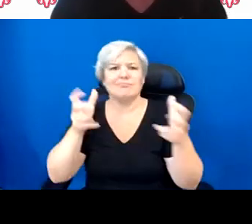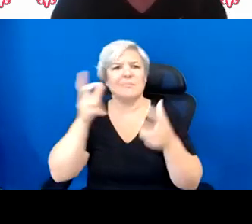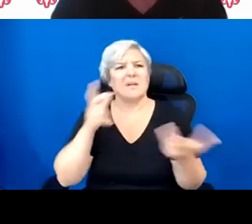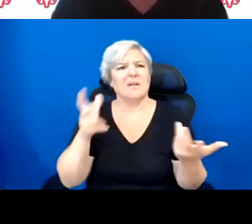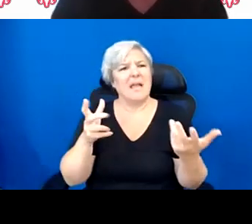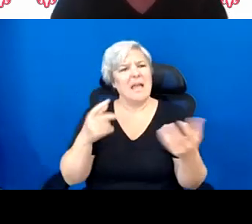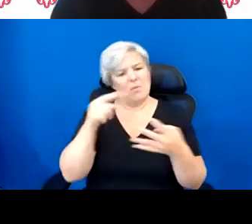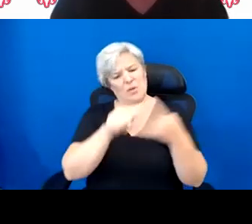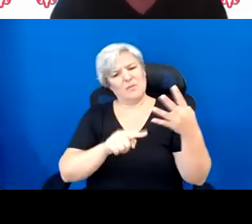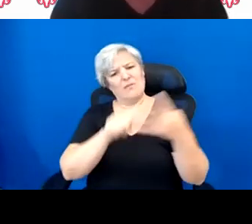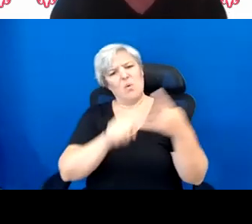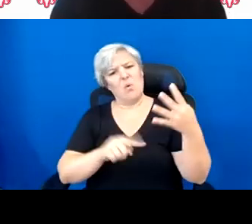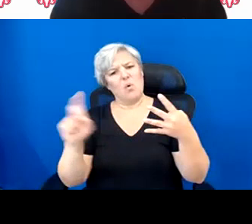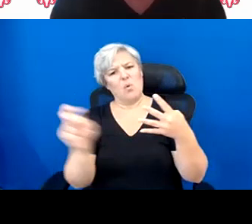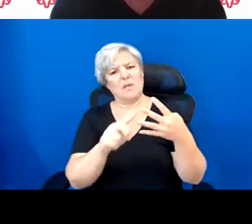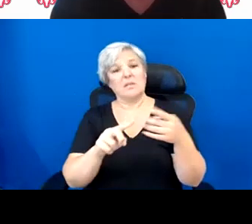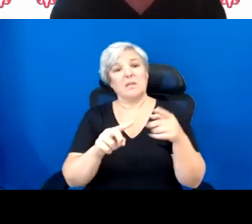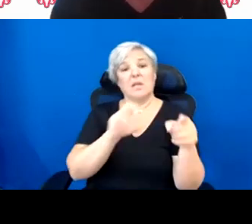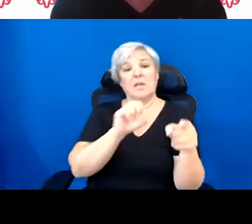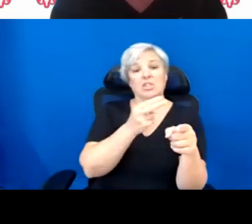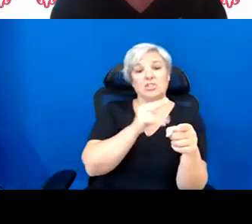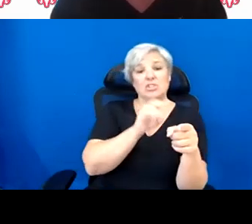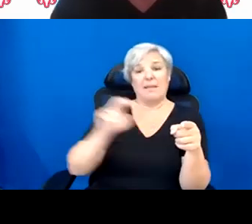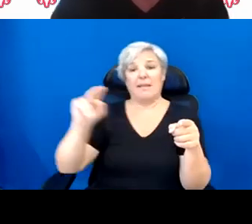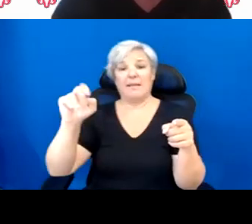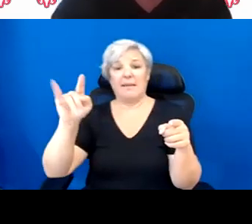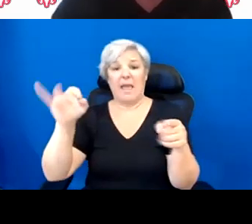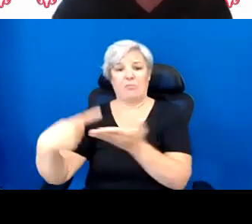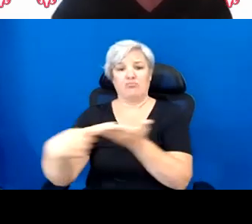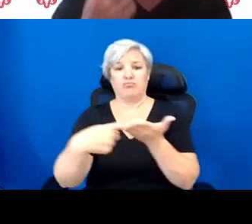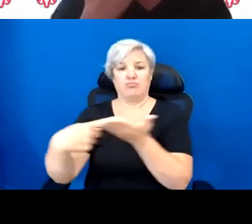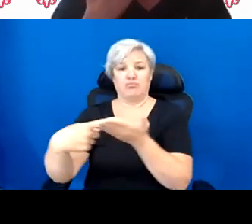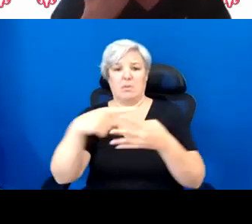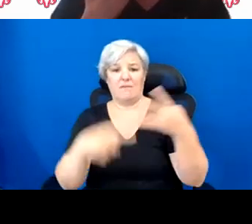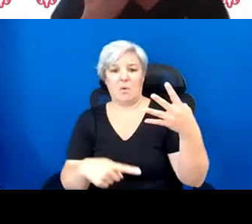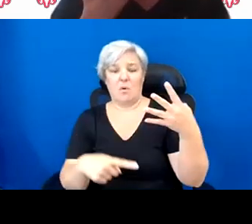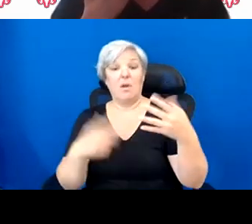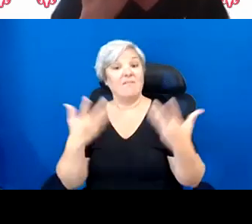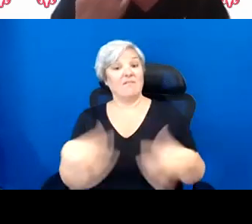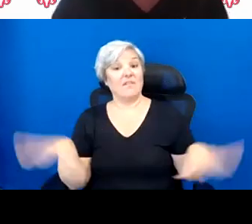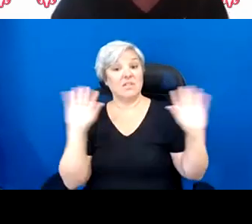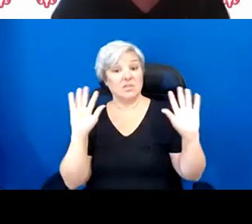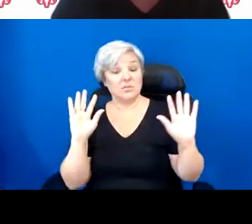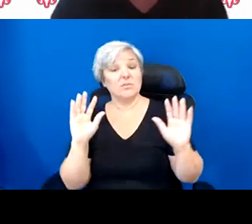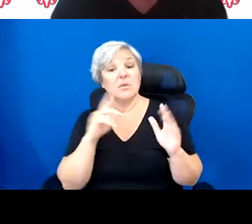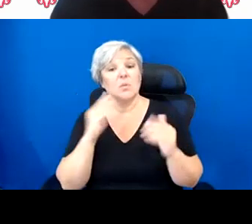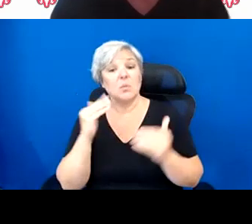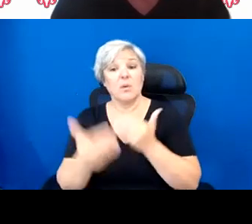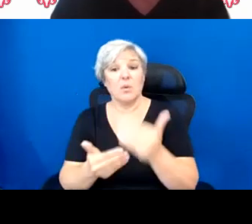and Shane and Natalie are going to dialog about them. And then after that we're going to move into breakout rooms